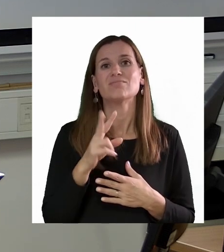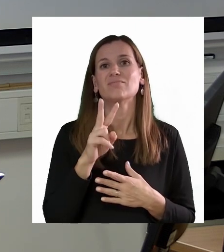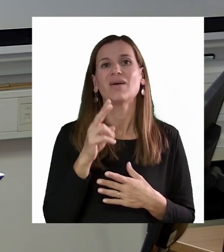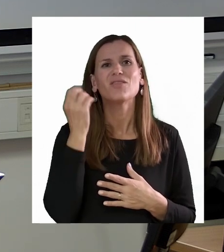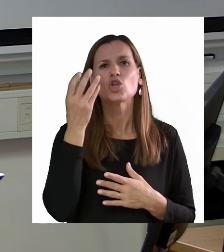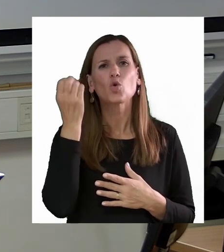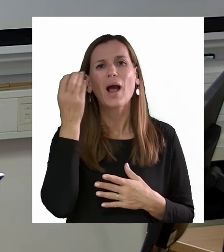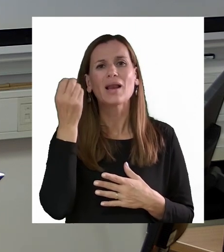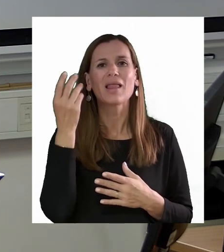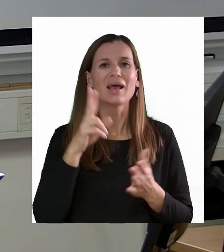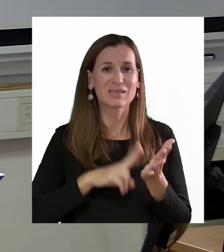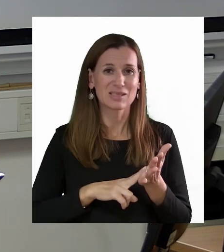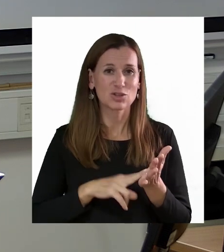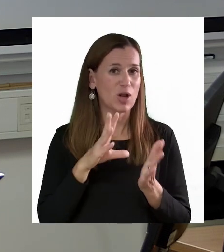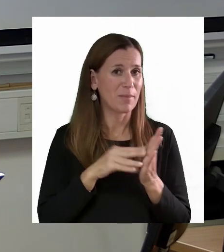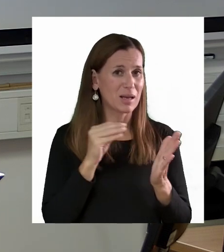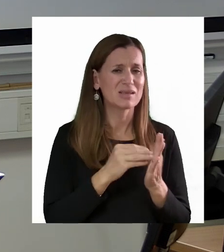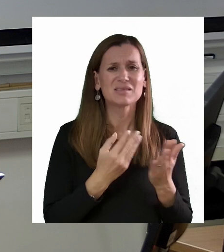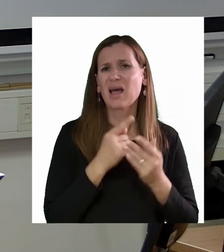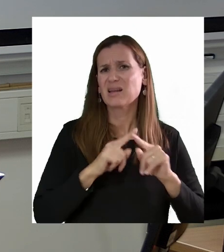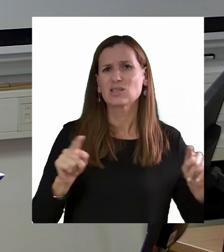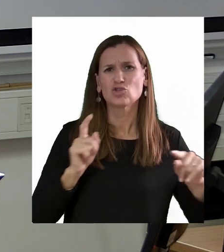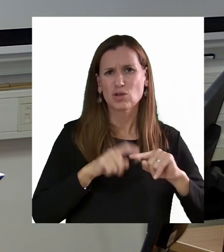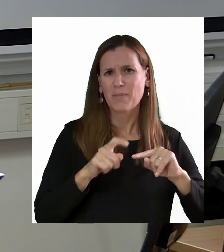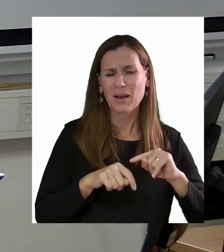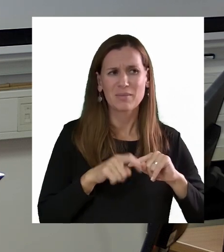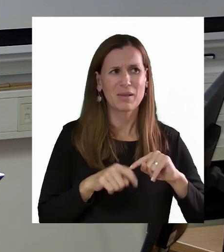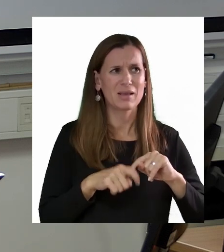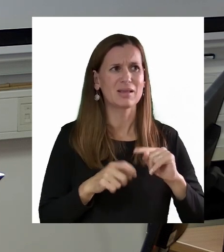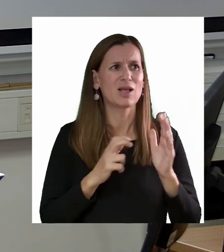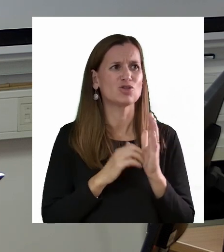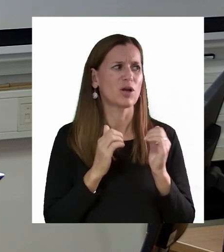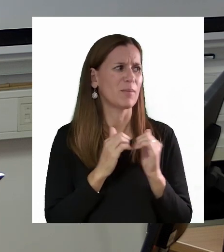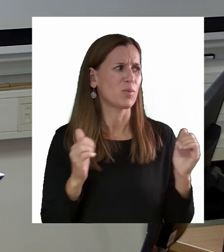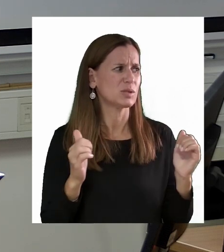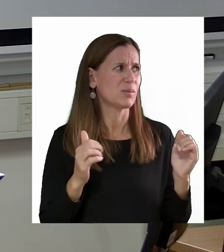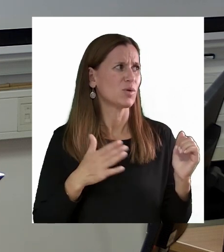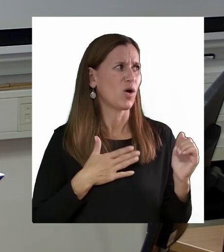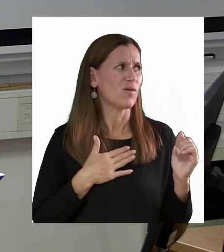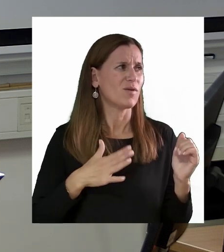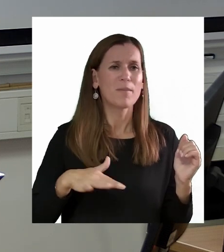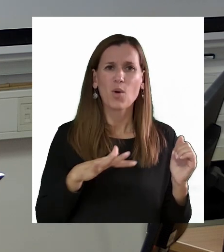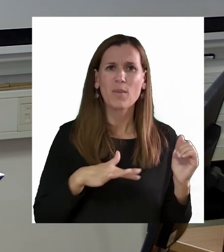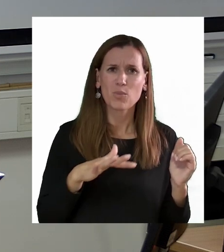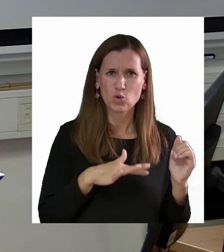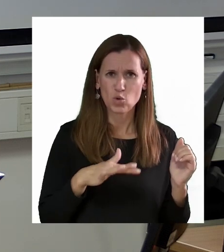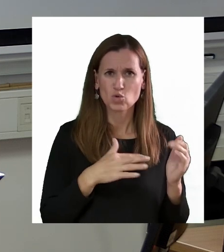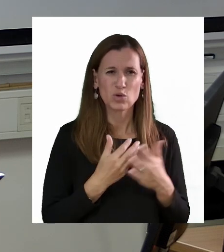for any kind of subjects. Especially nowadays in my areas, especially education. So we create a VR application